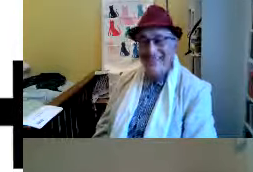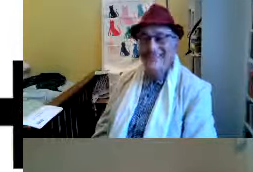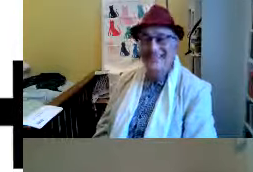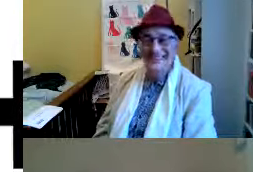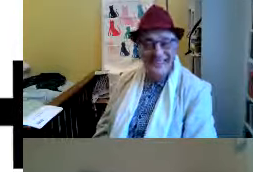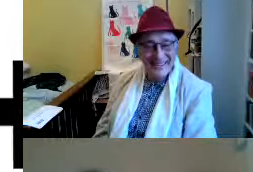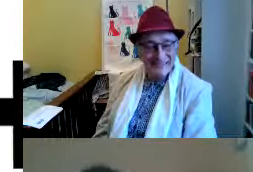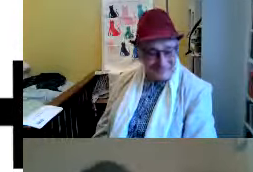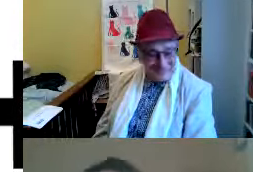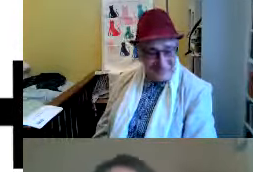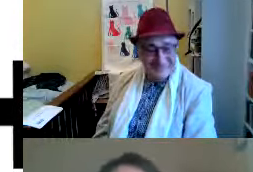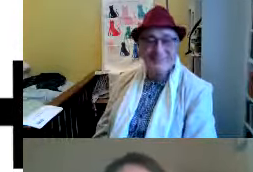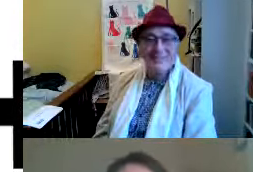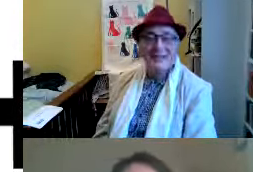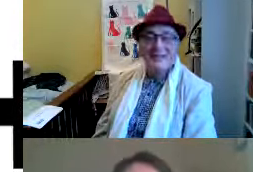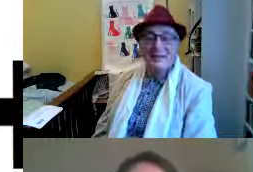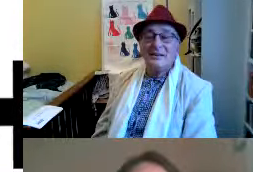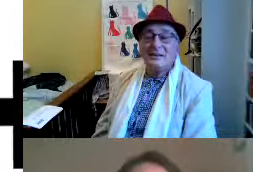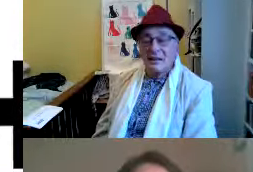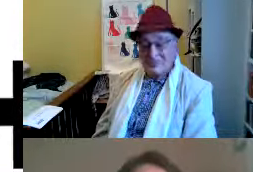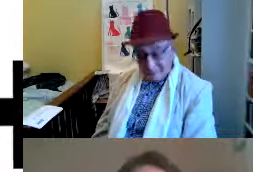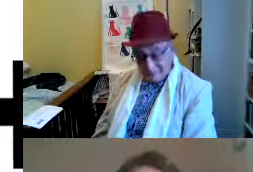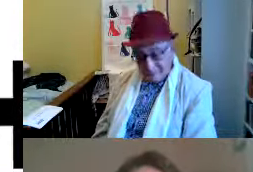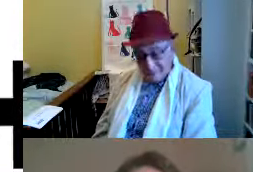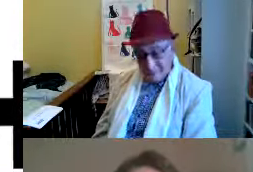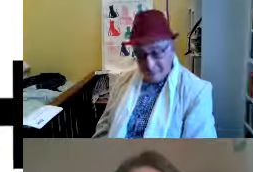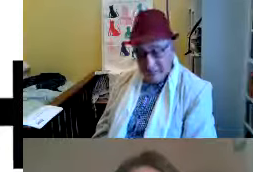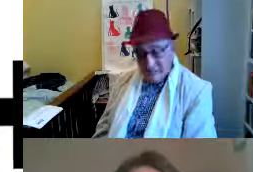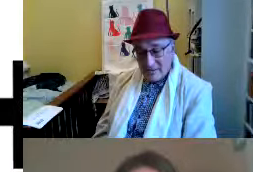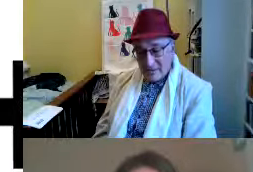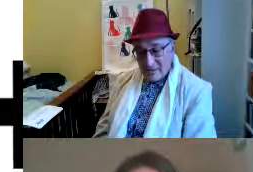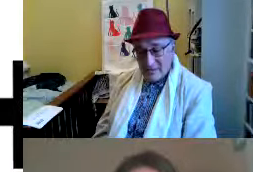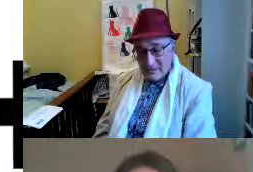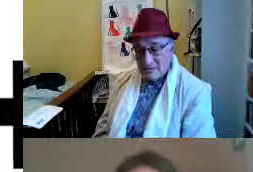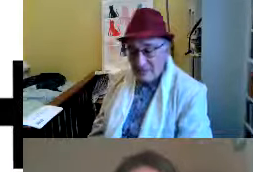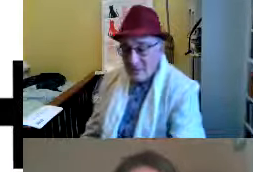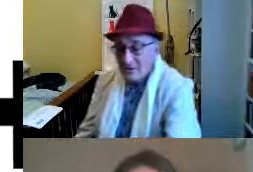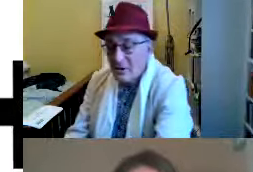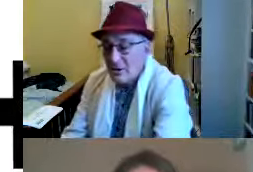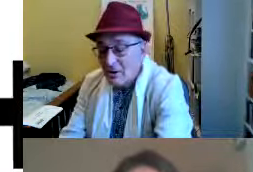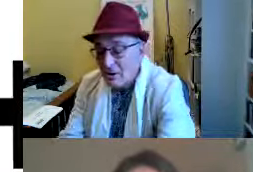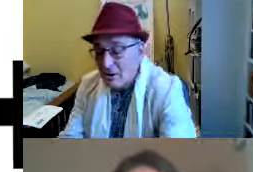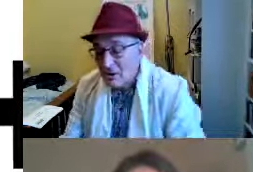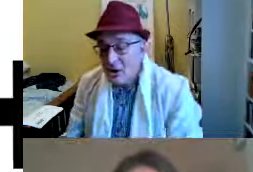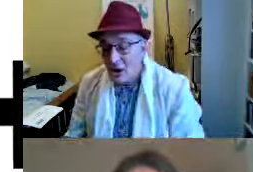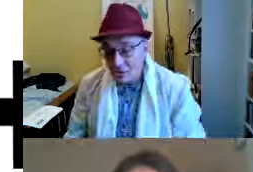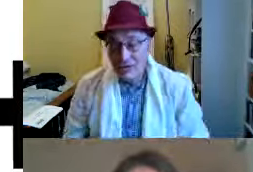specific tiny space that they have that's that it's that that i want to respond to you see so